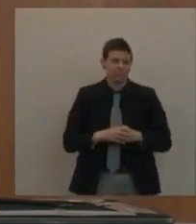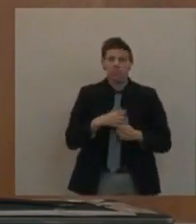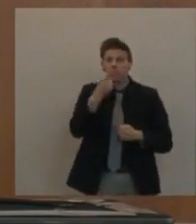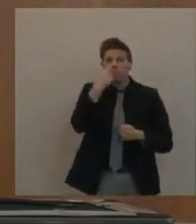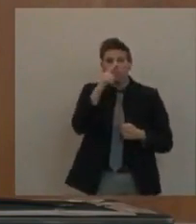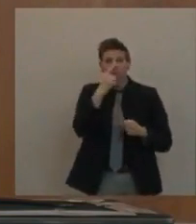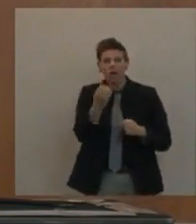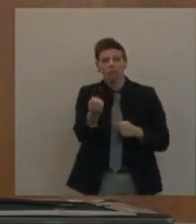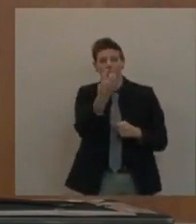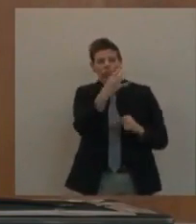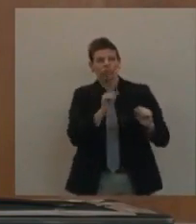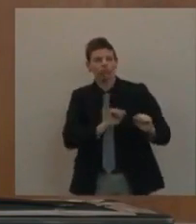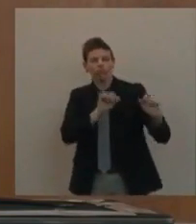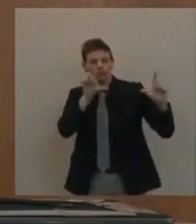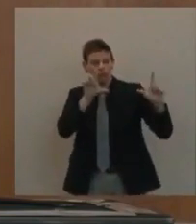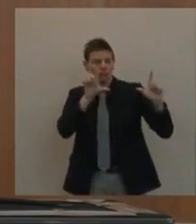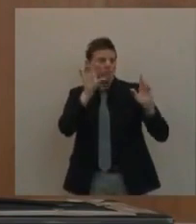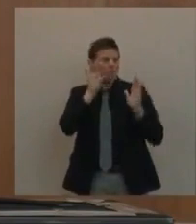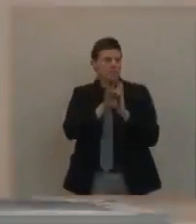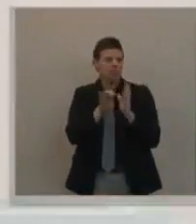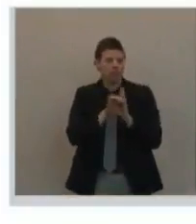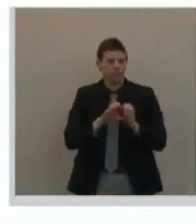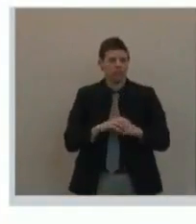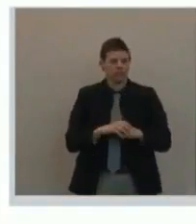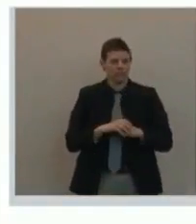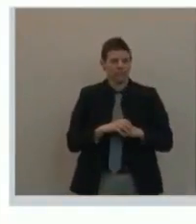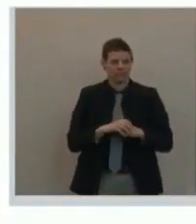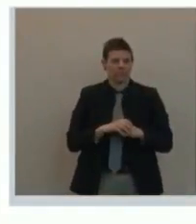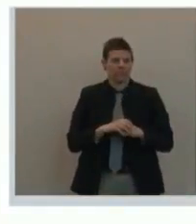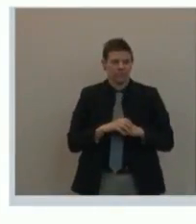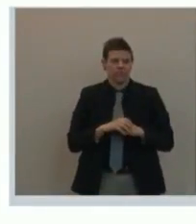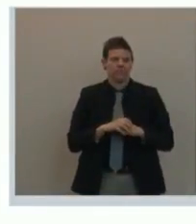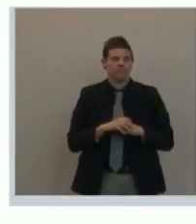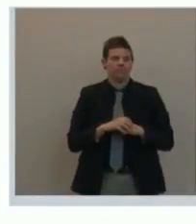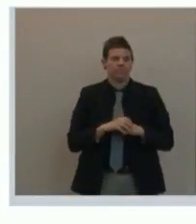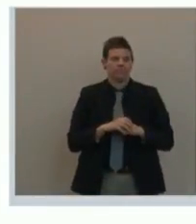IT IS ALL ABOUT SAVING LIVES. I HAVE ANOTHER PHOTO I WANT TO SHOW YOU.